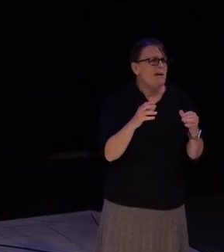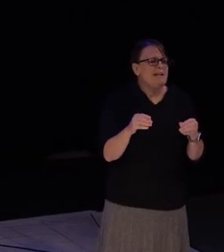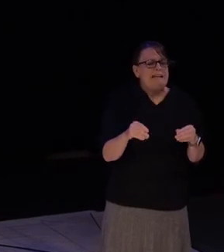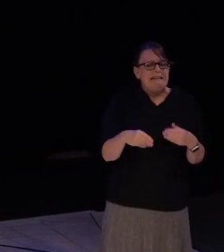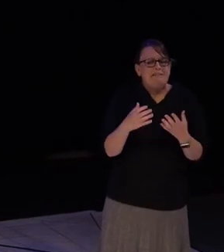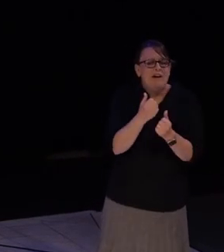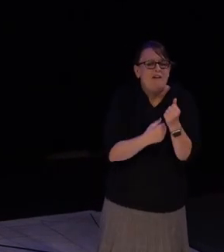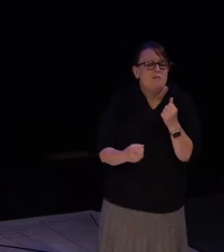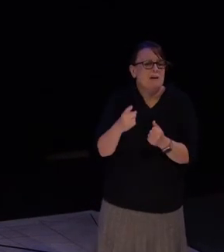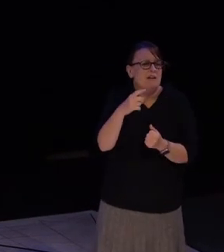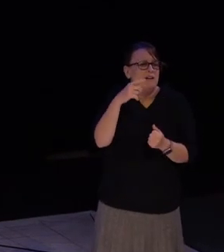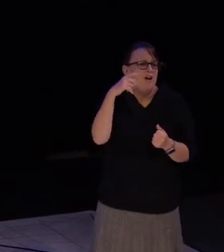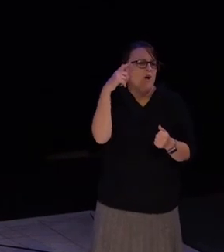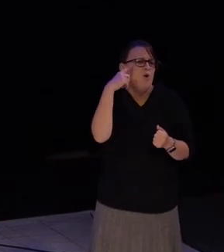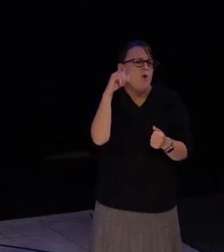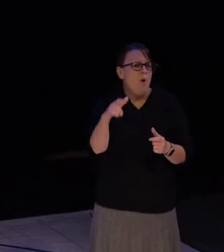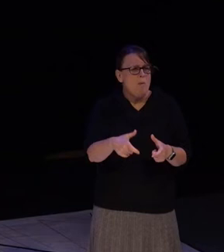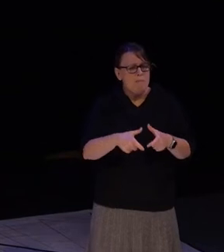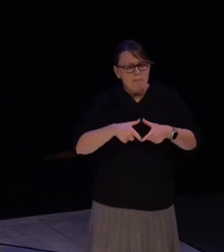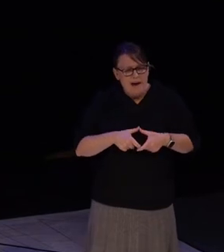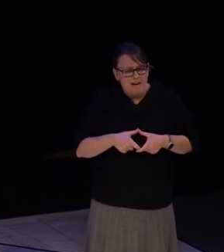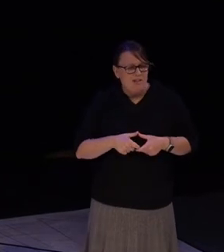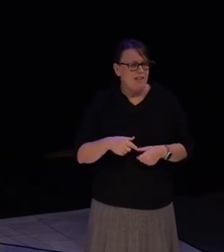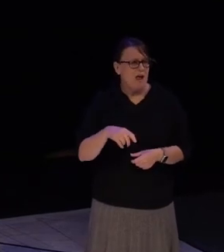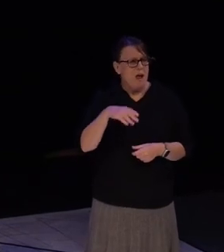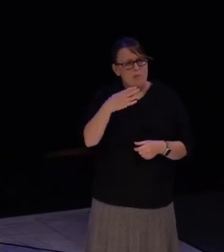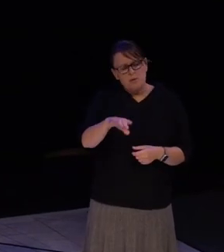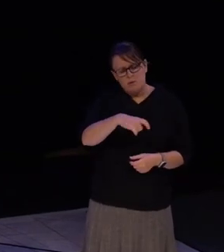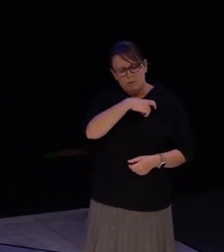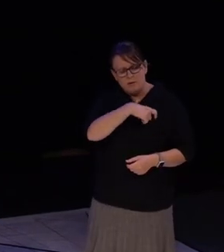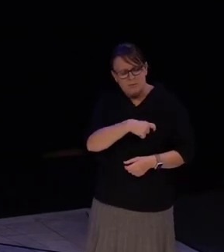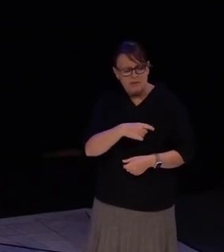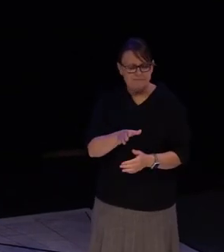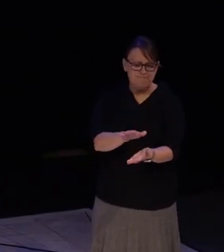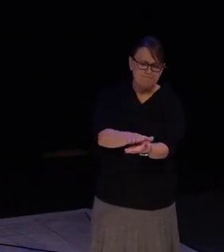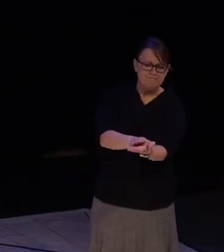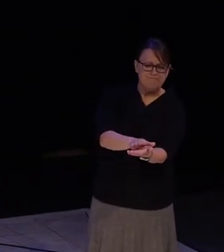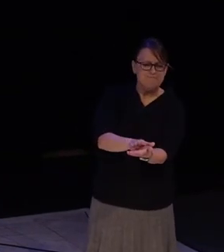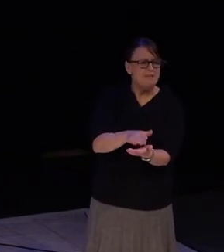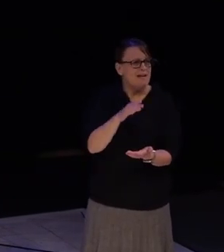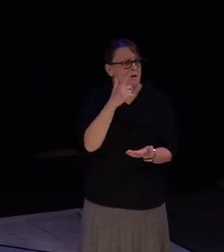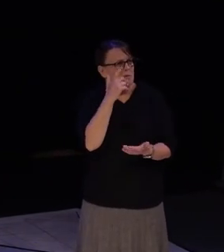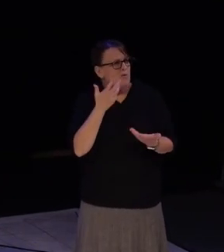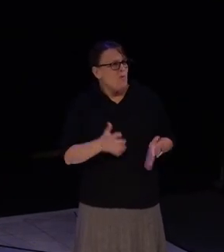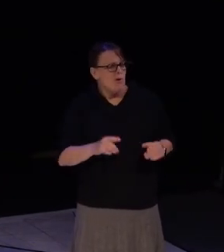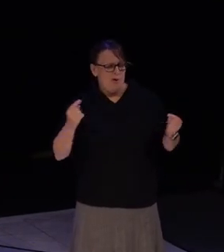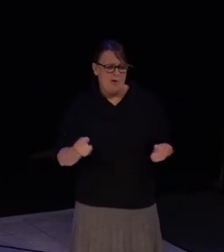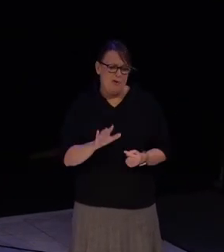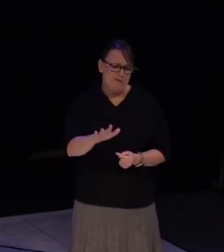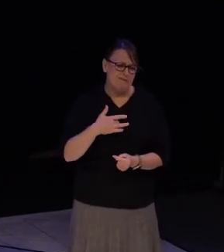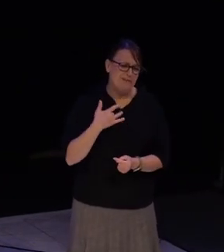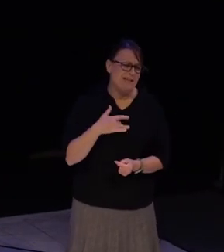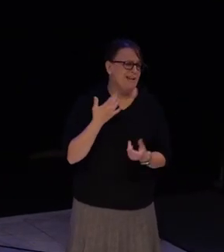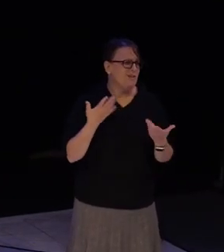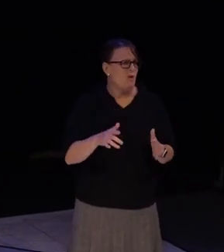Everyone a blue ribbon and a pat on the back because we don't wanna hurt their feelings or lower their morale.